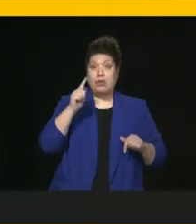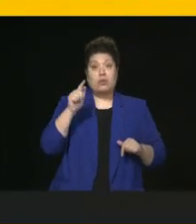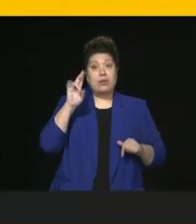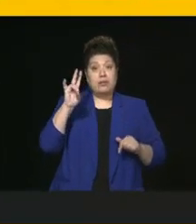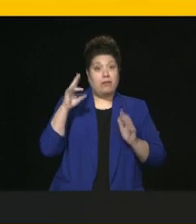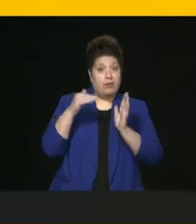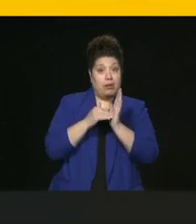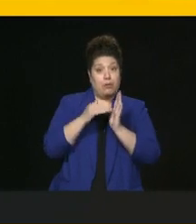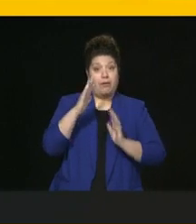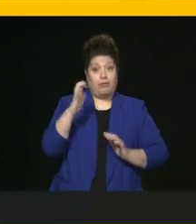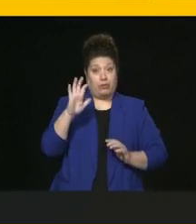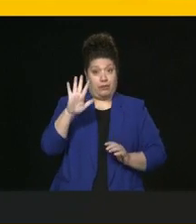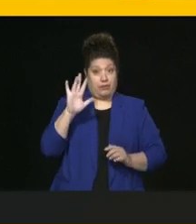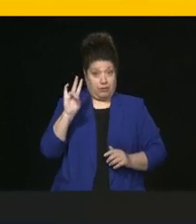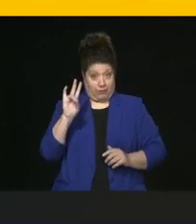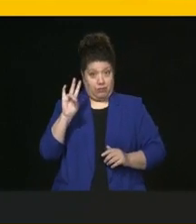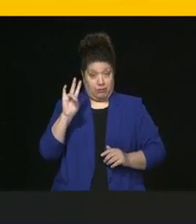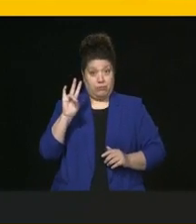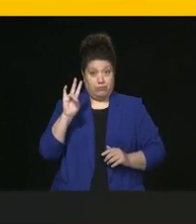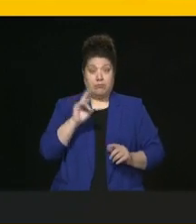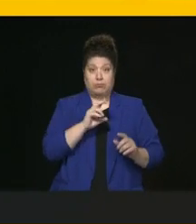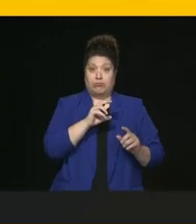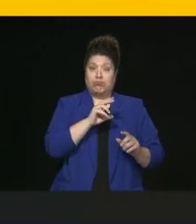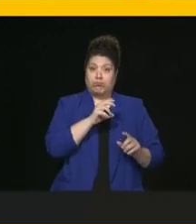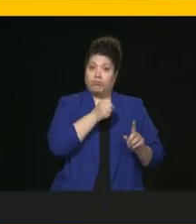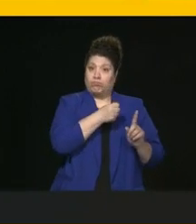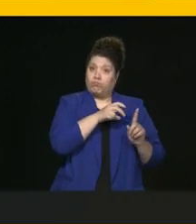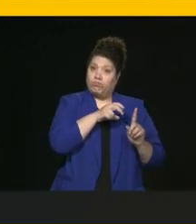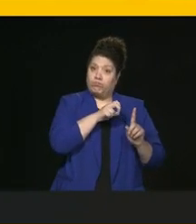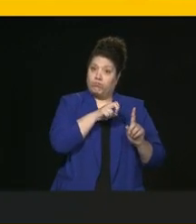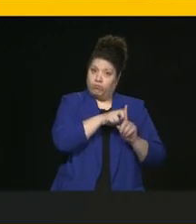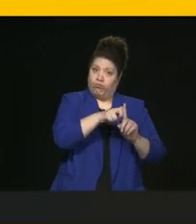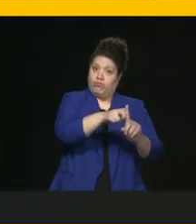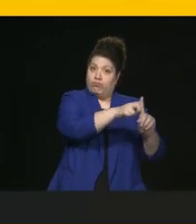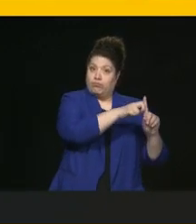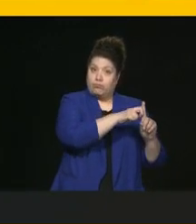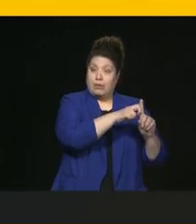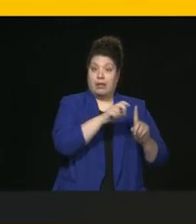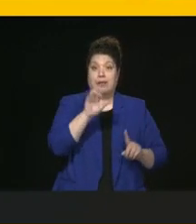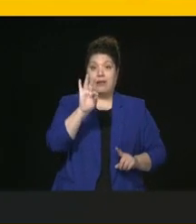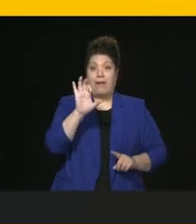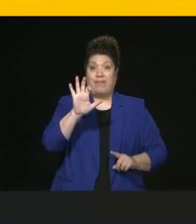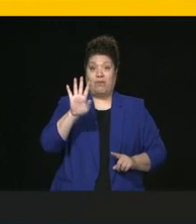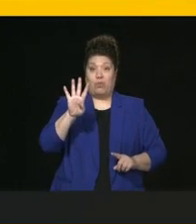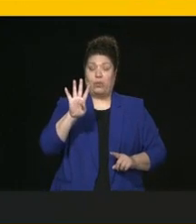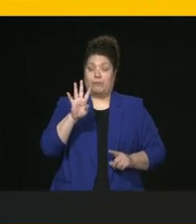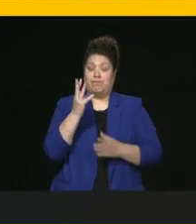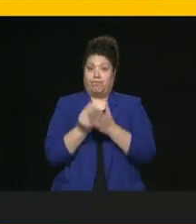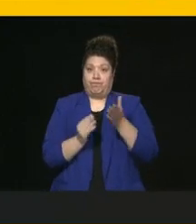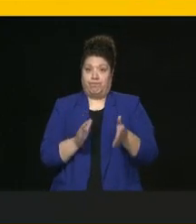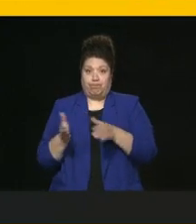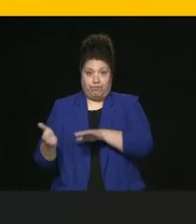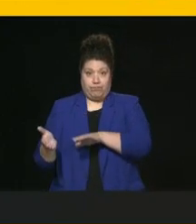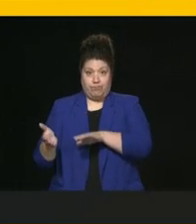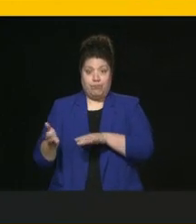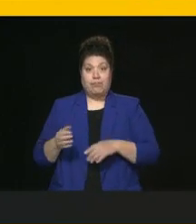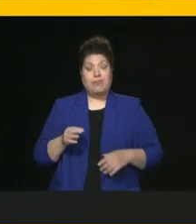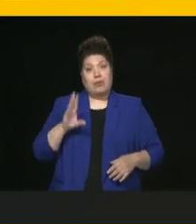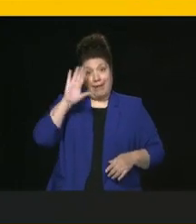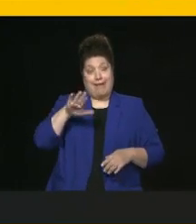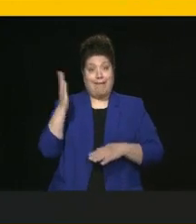THERE ARE NOW 27557 CASES